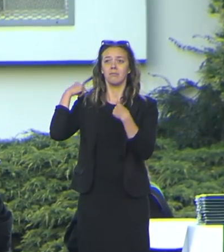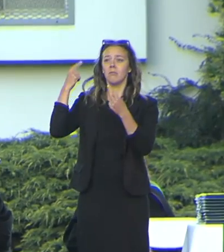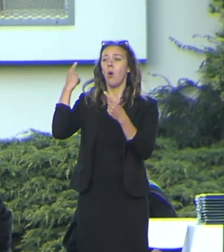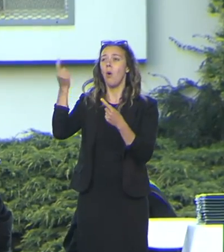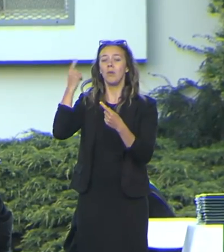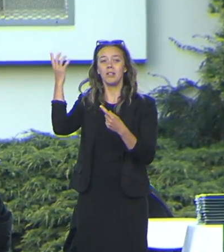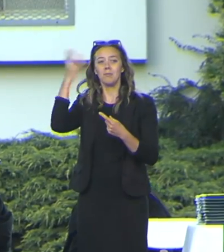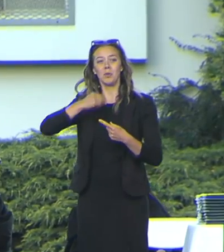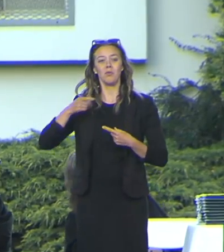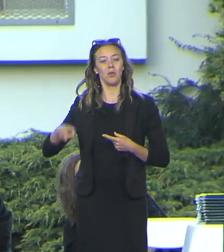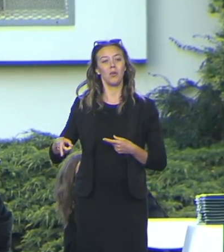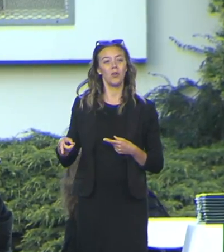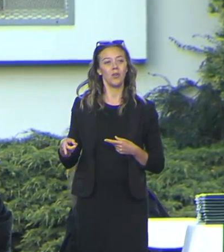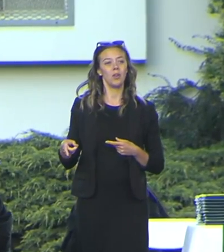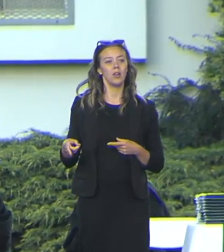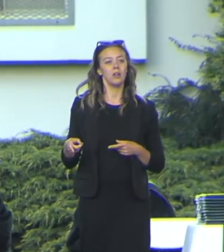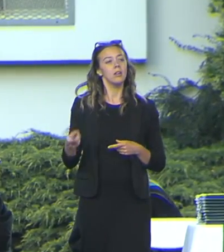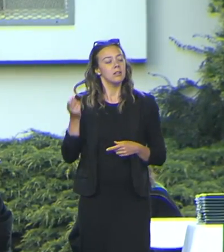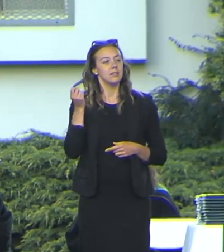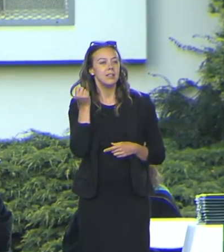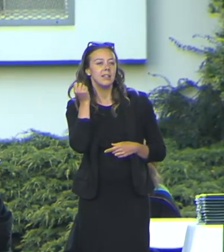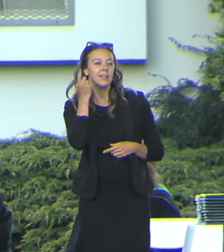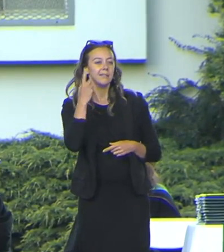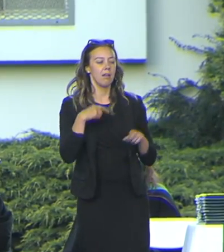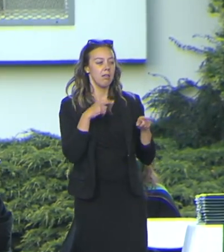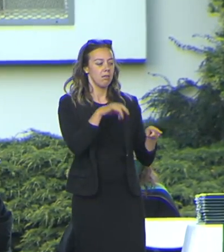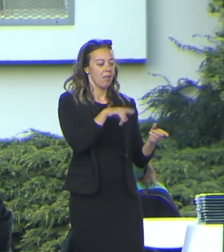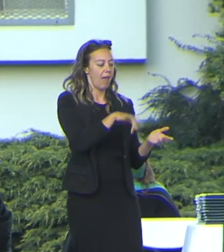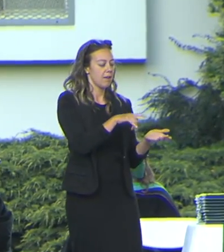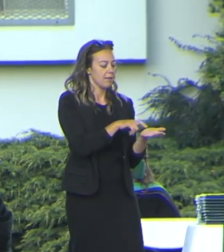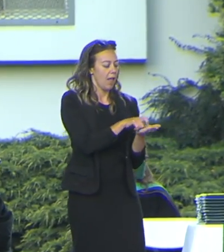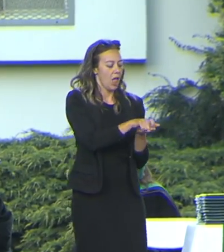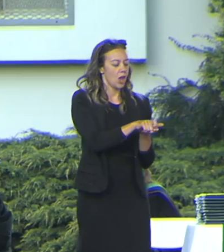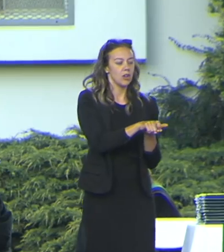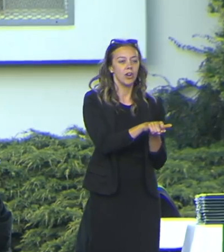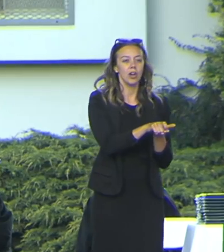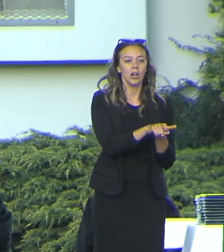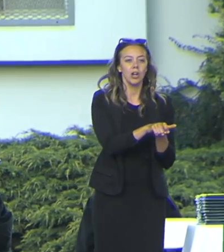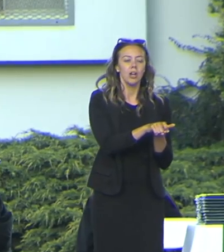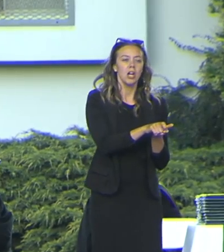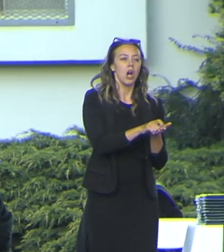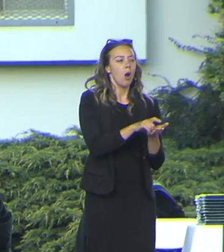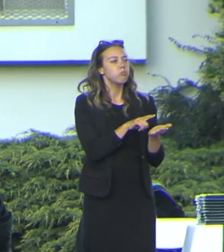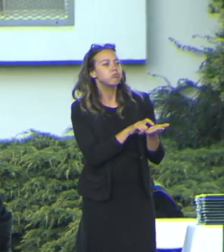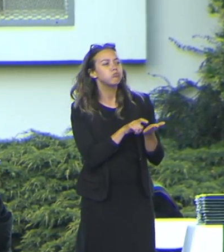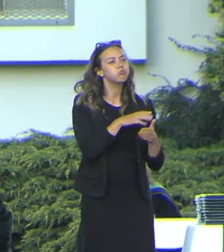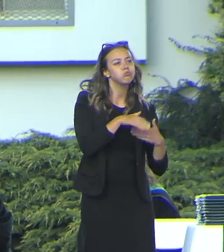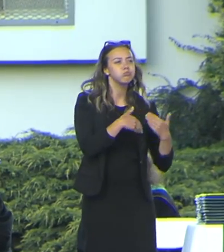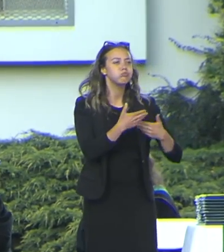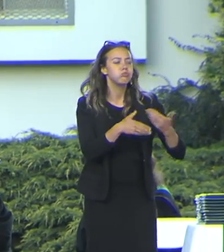And that caterpillar for some time developing after some time developing and learning about itself